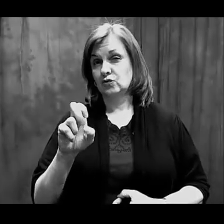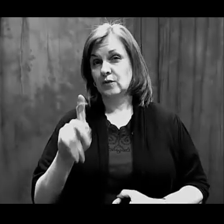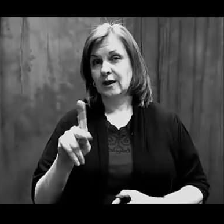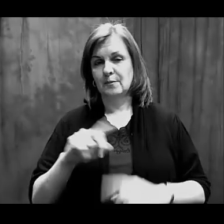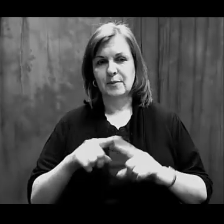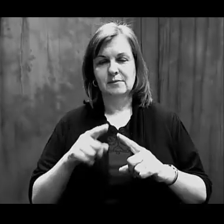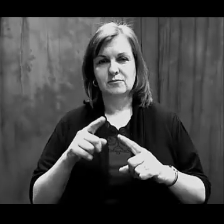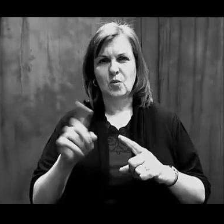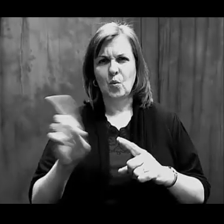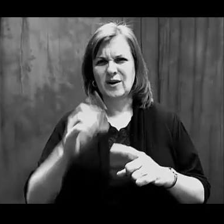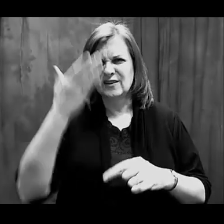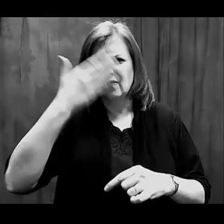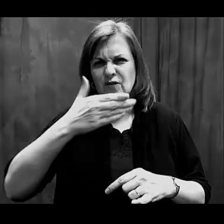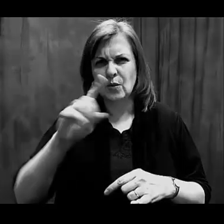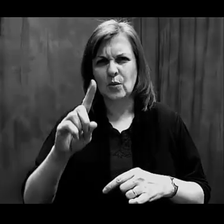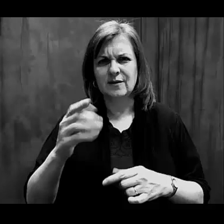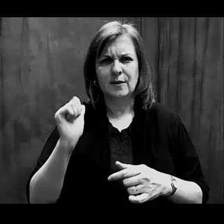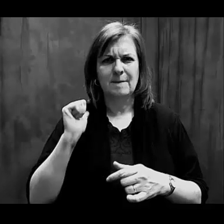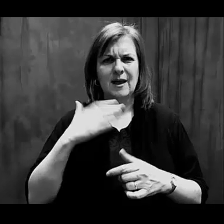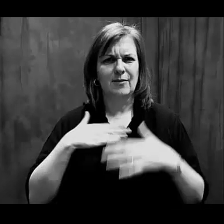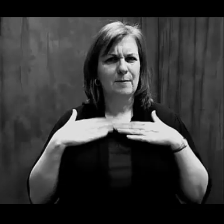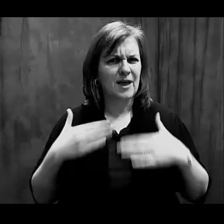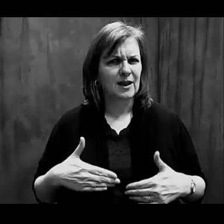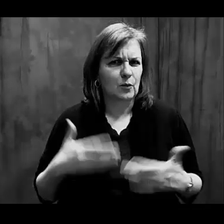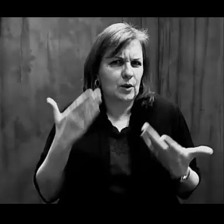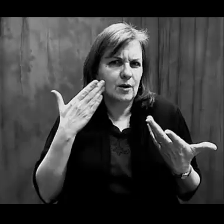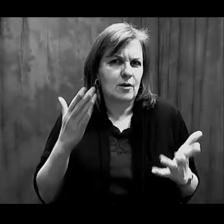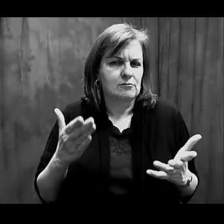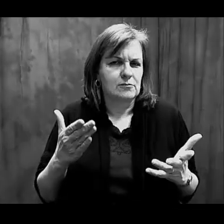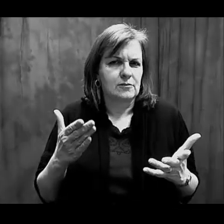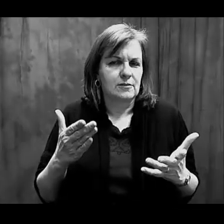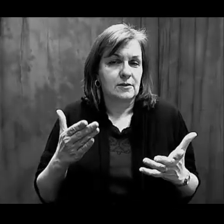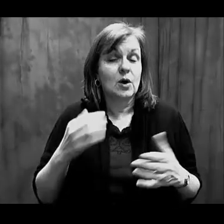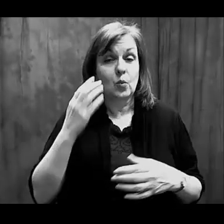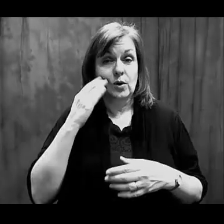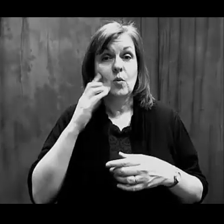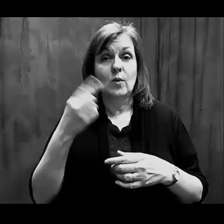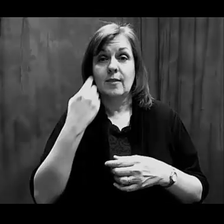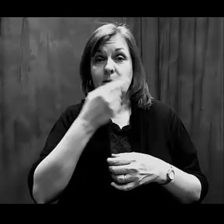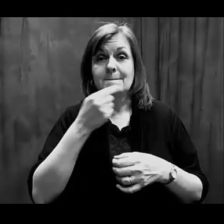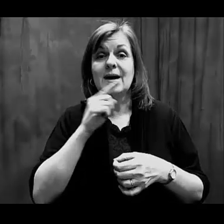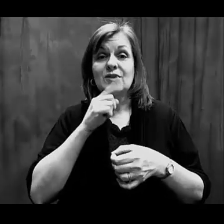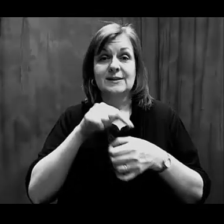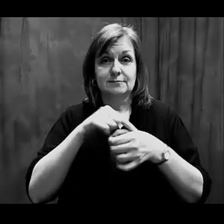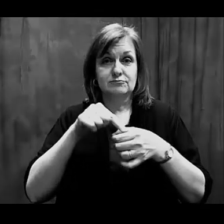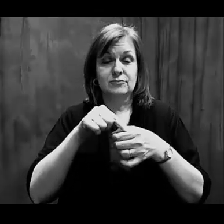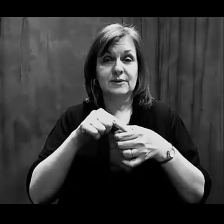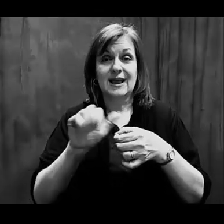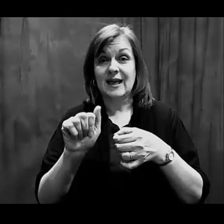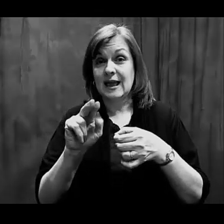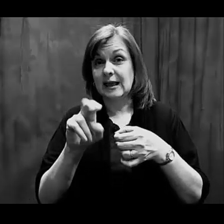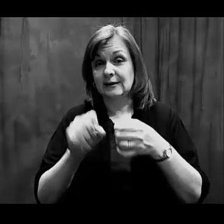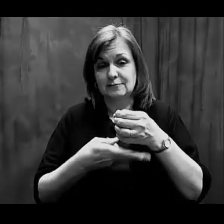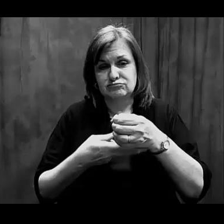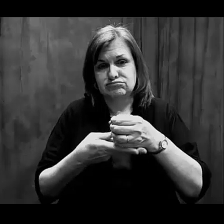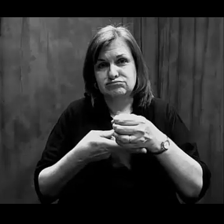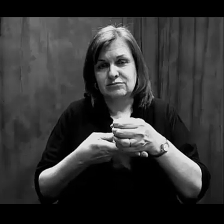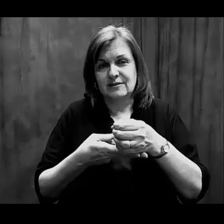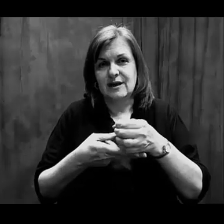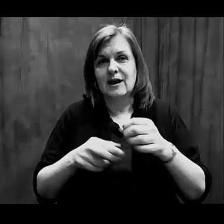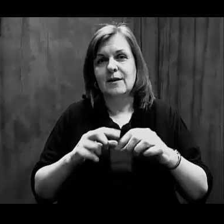there's no orientation to your body other than the direction of your mouth and anus